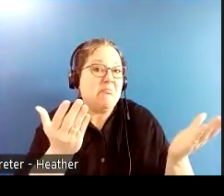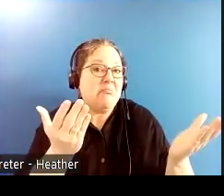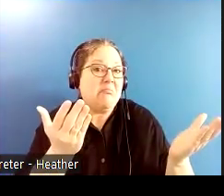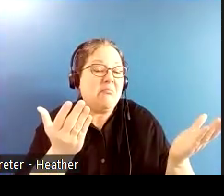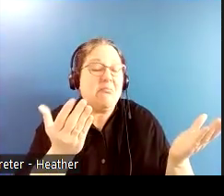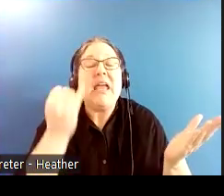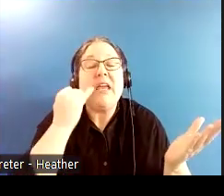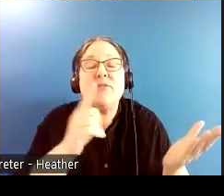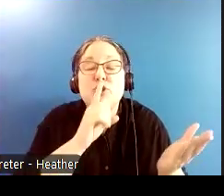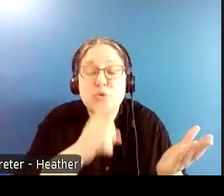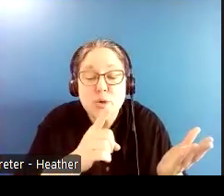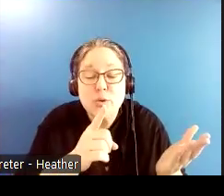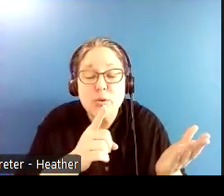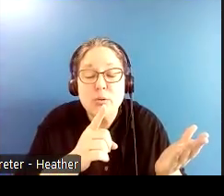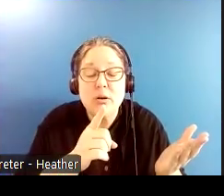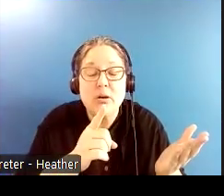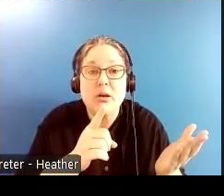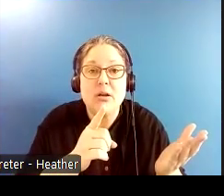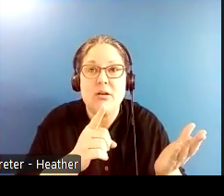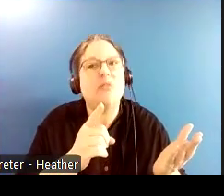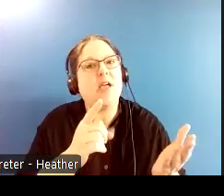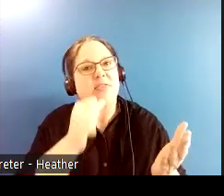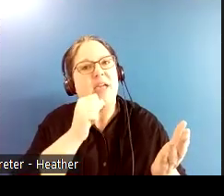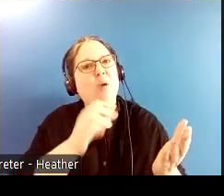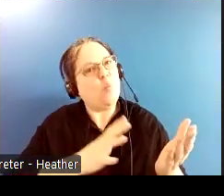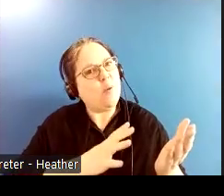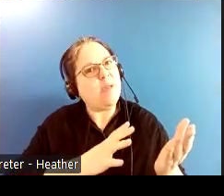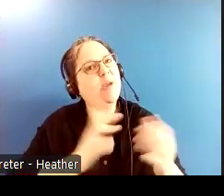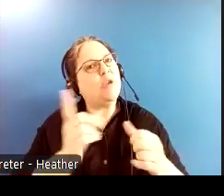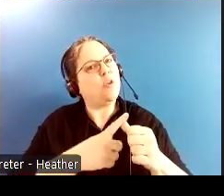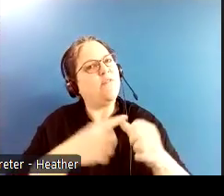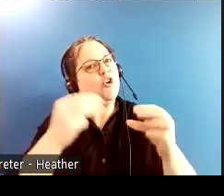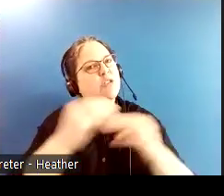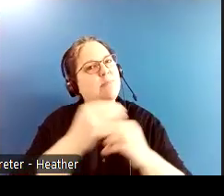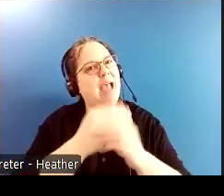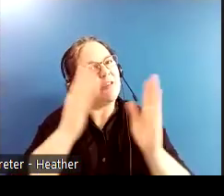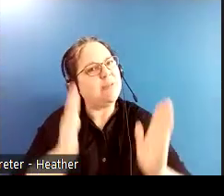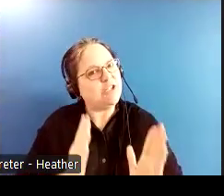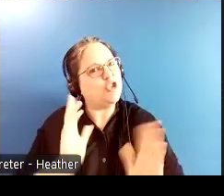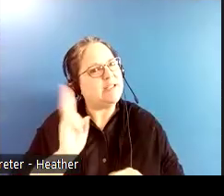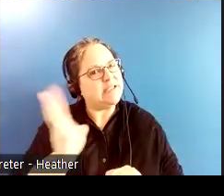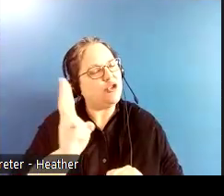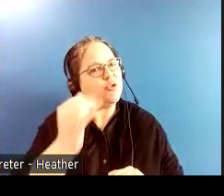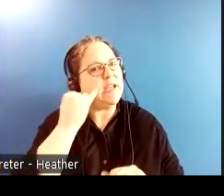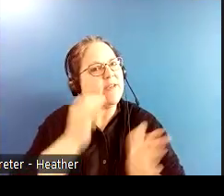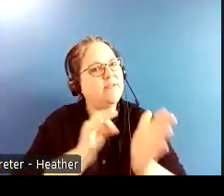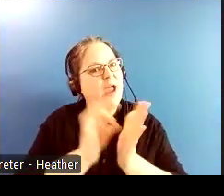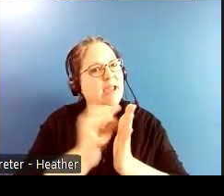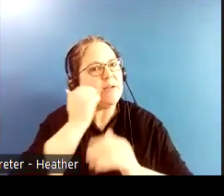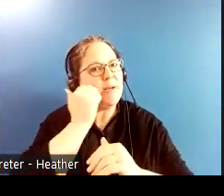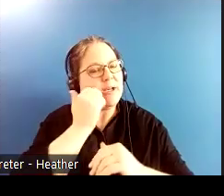true would suggest that uh women were among the first mathematicians uh in in history and I guess